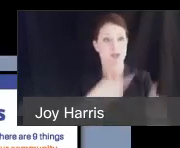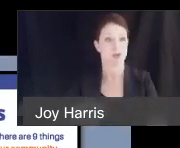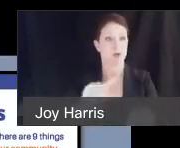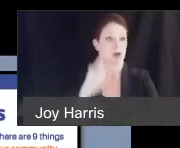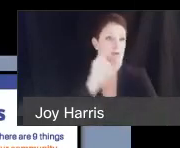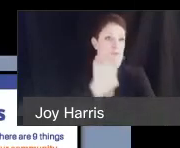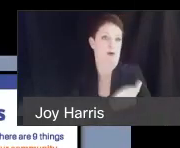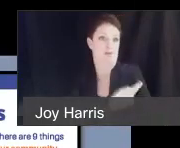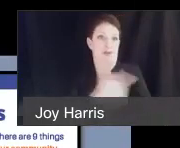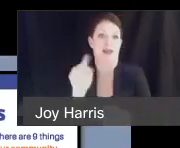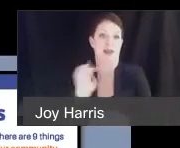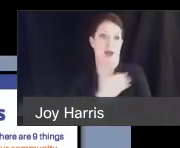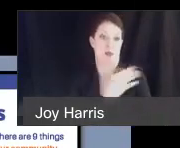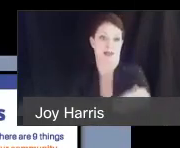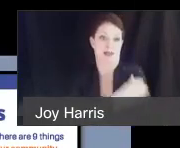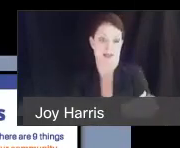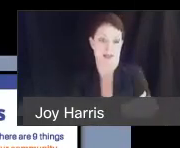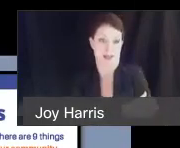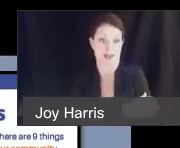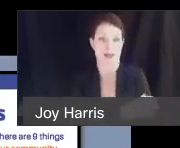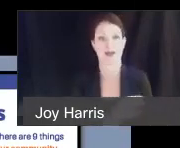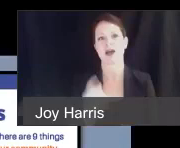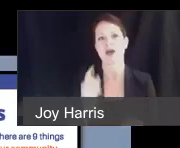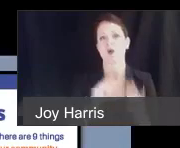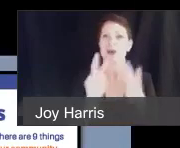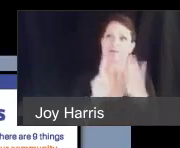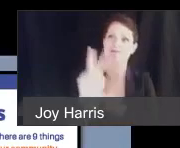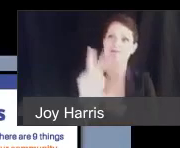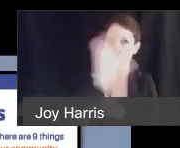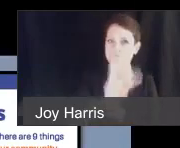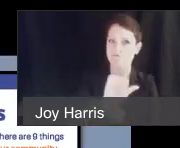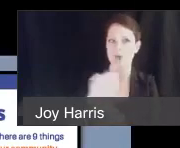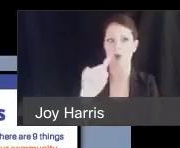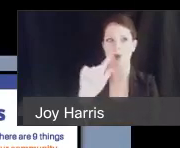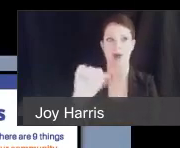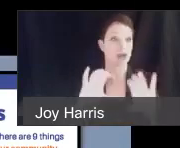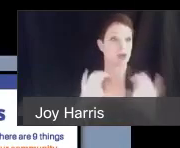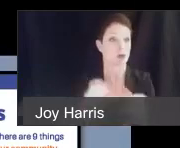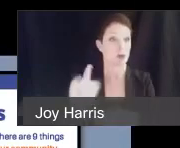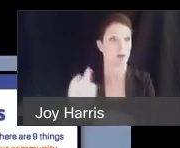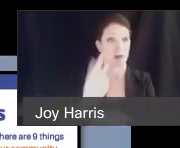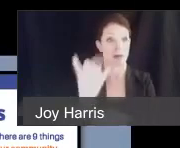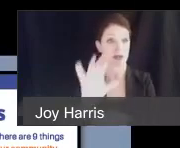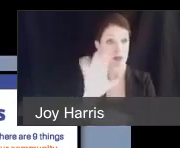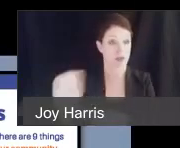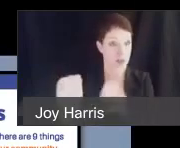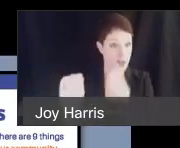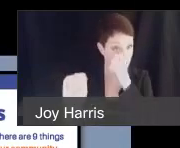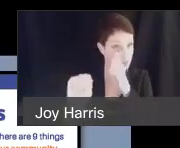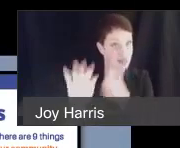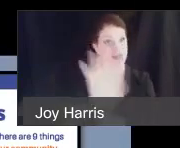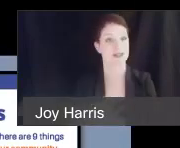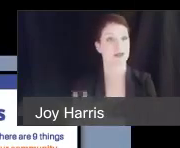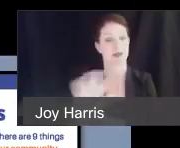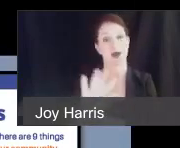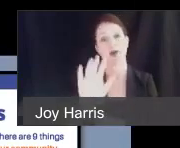clinic. Our best estimate is that the 1A group in Montgomery County is approximately 20,000